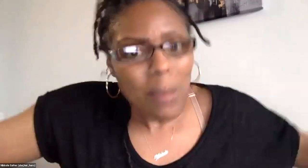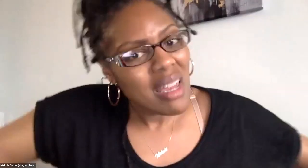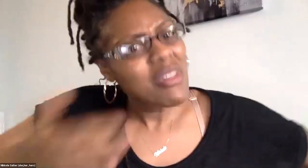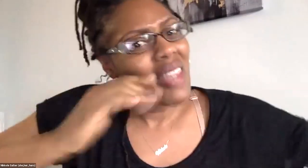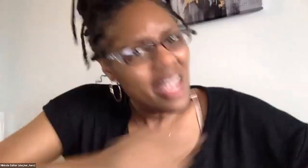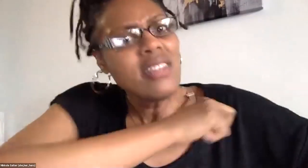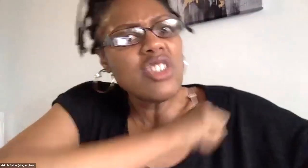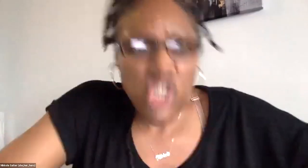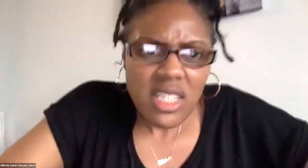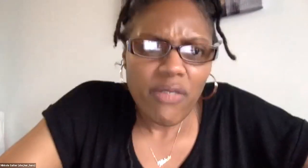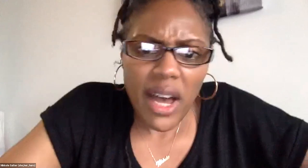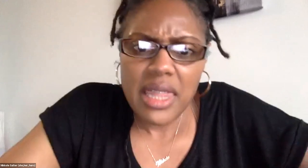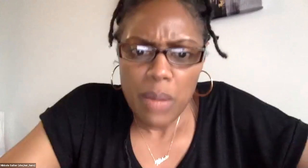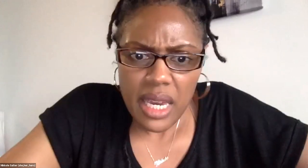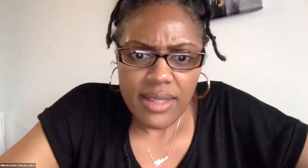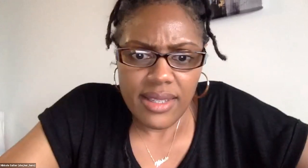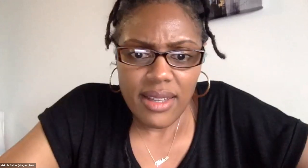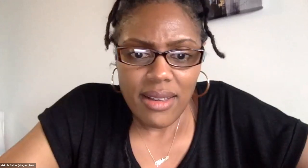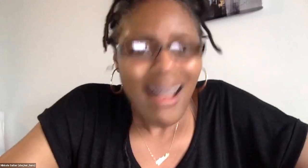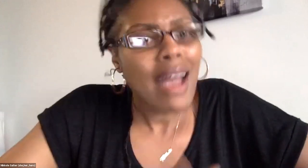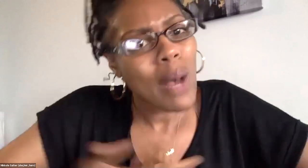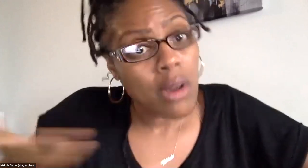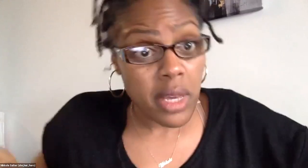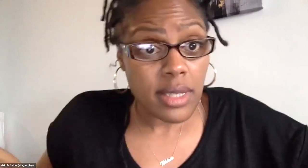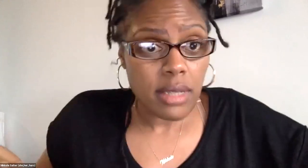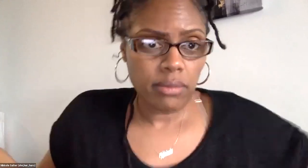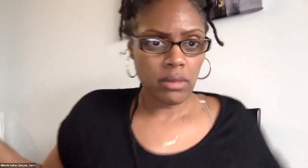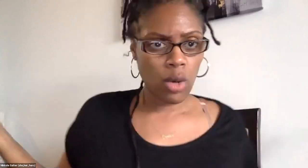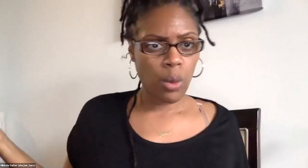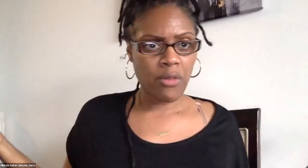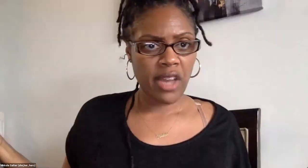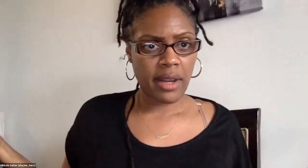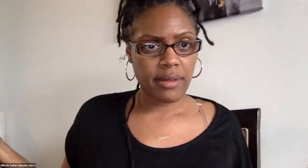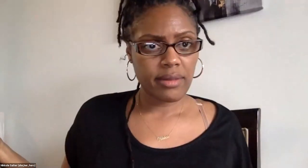We believe that the ends justify the means. How do I know this? Look what we've created.